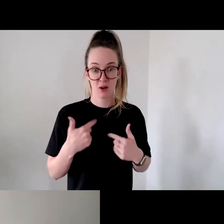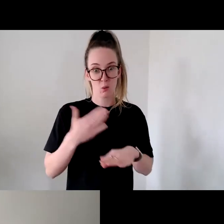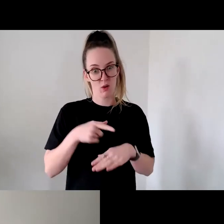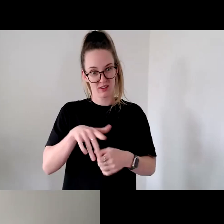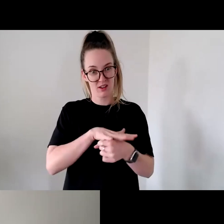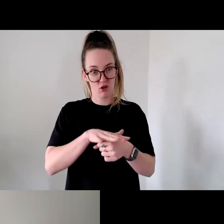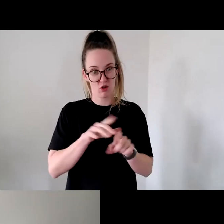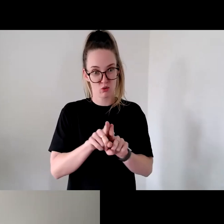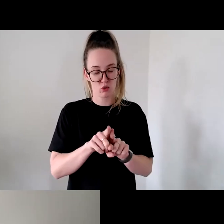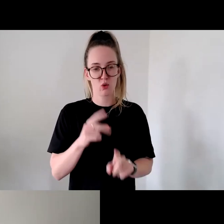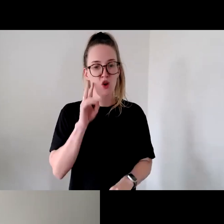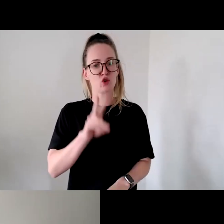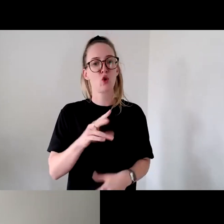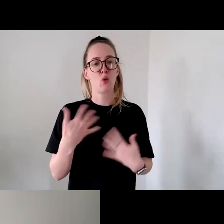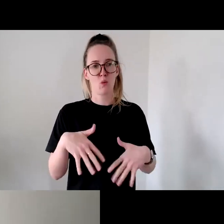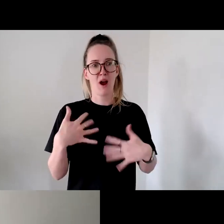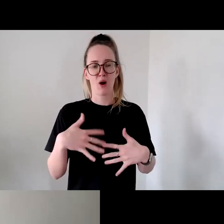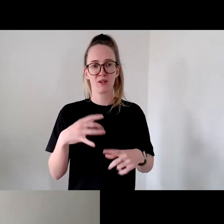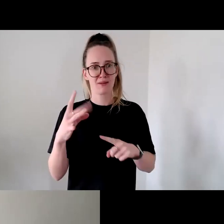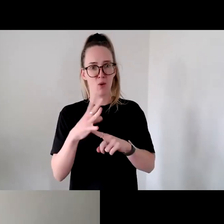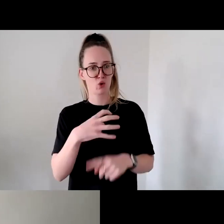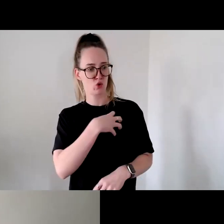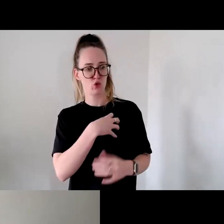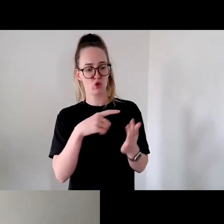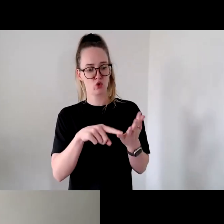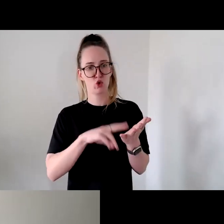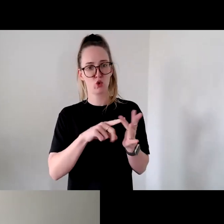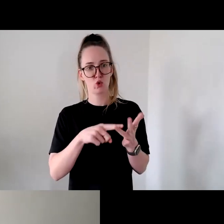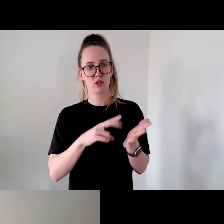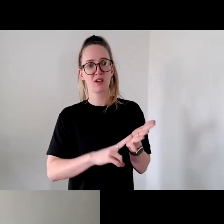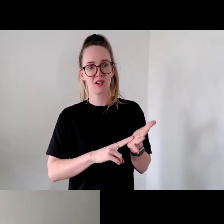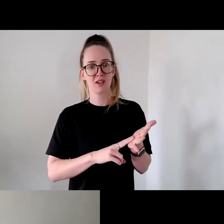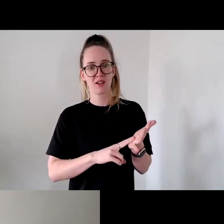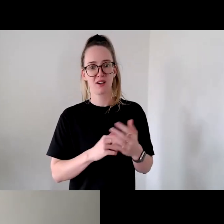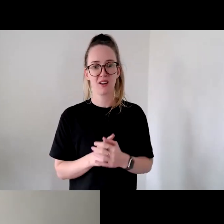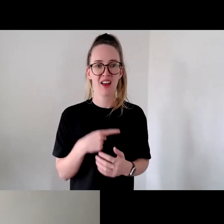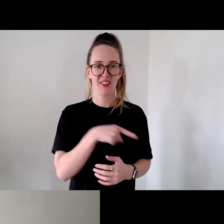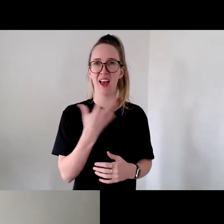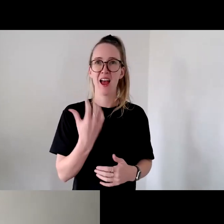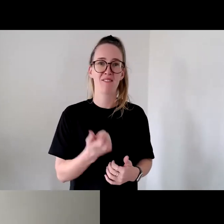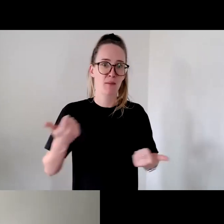importance of the guilds and unions. They have got such a large remit as it is, and hopefully people